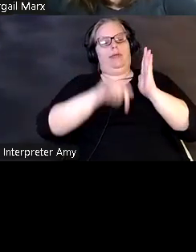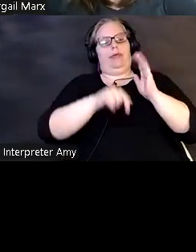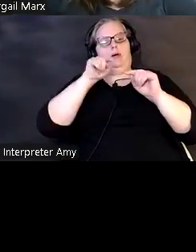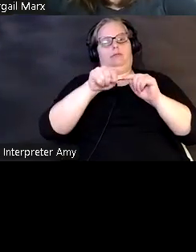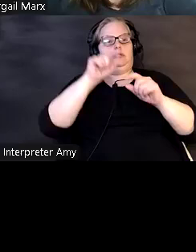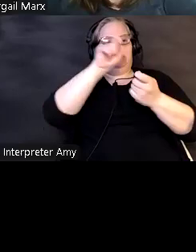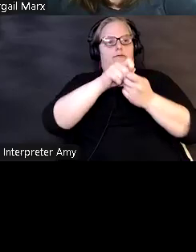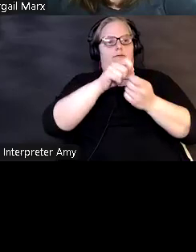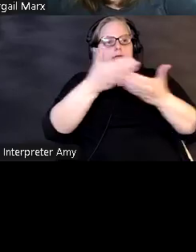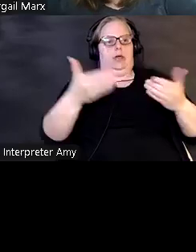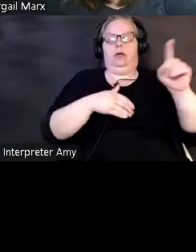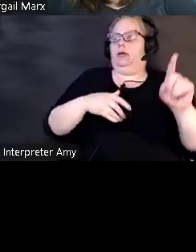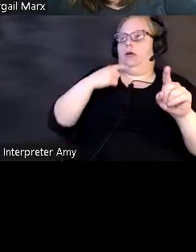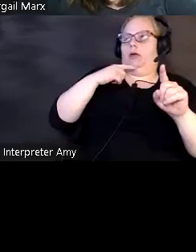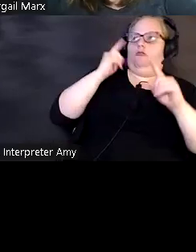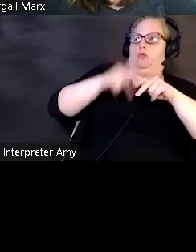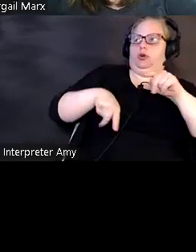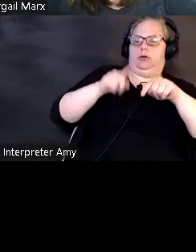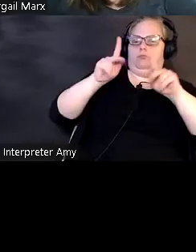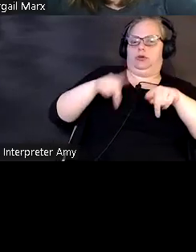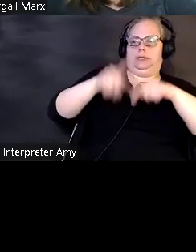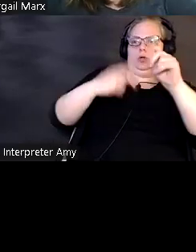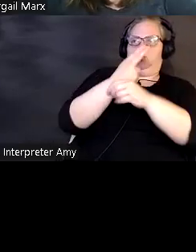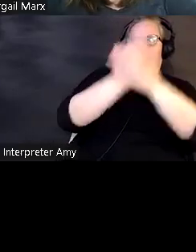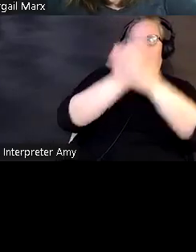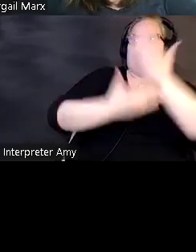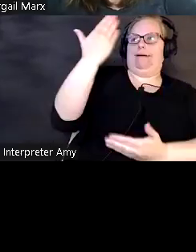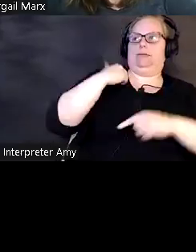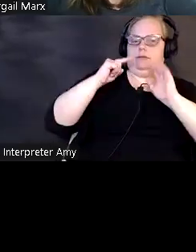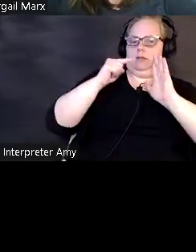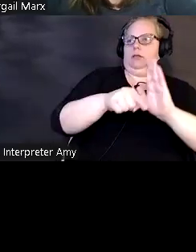to something, they're automatically excluded from showing their knowledge on that test.